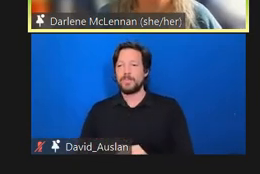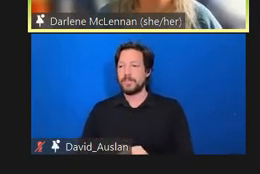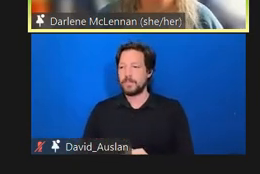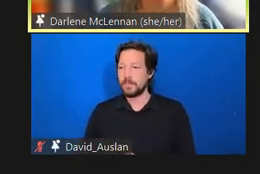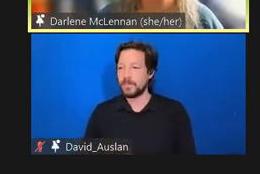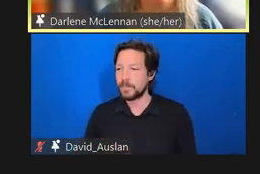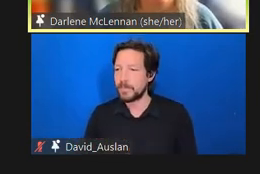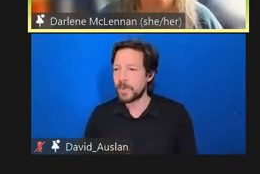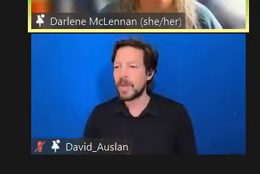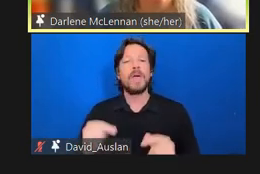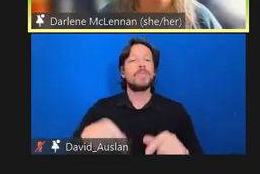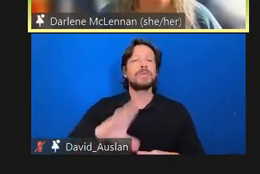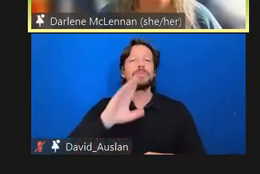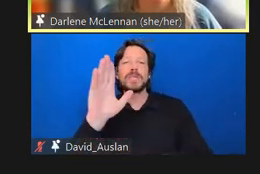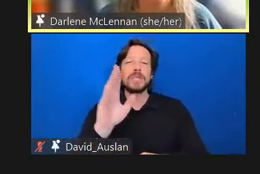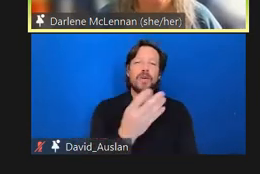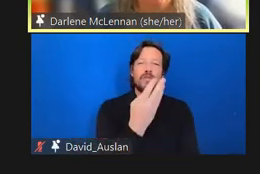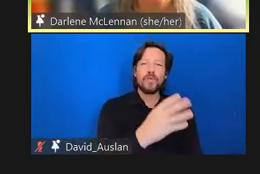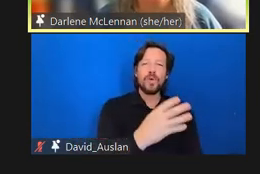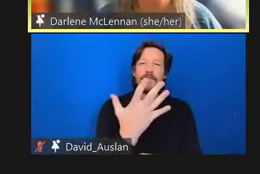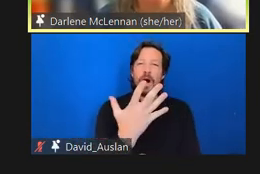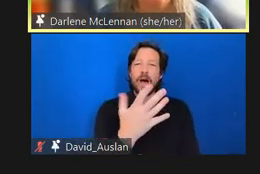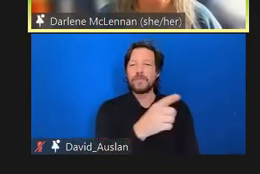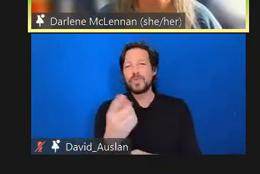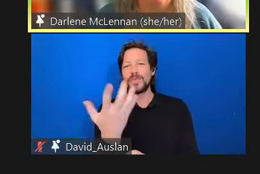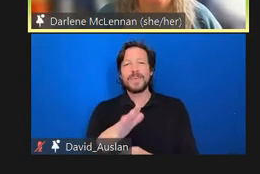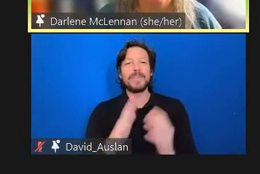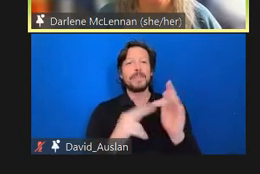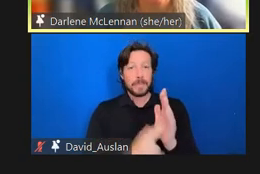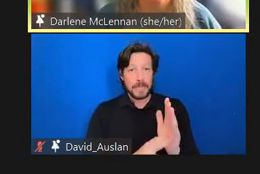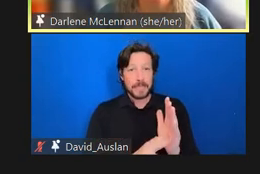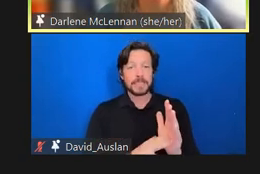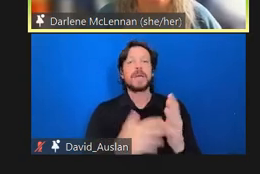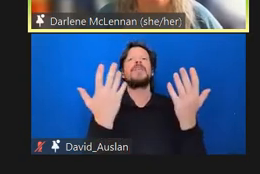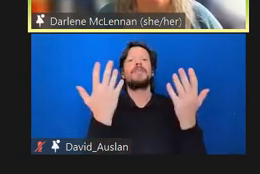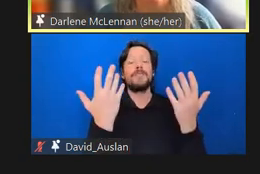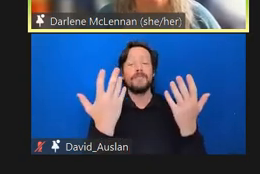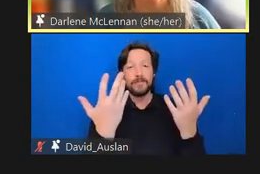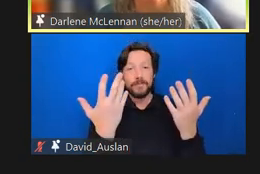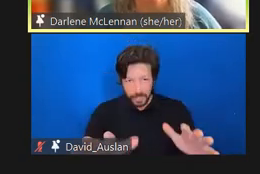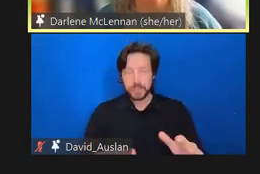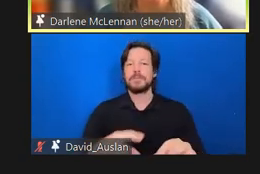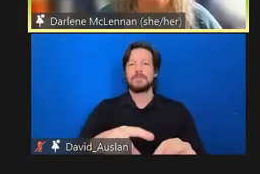run for about 45 to 50 minutes, and at the end, we'll open up the floor for questions.